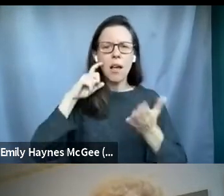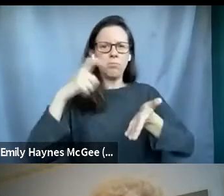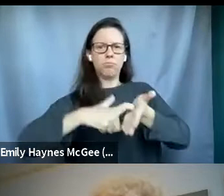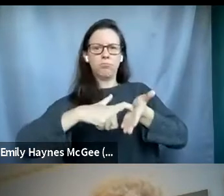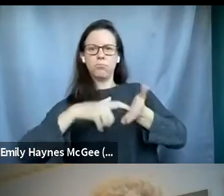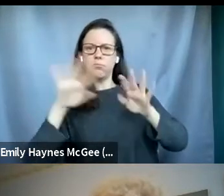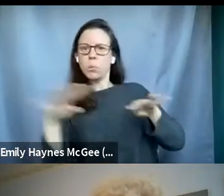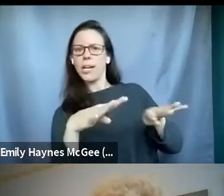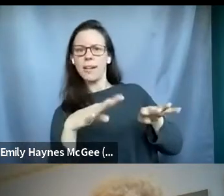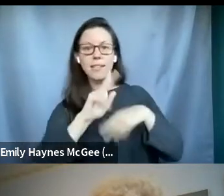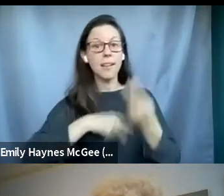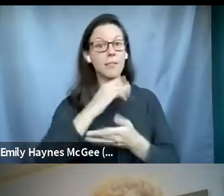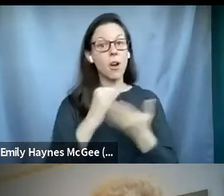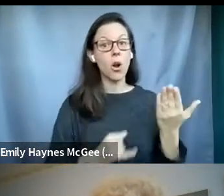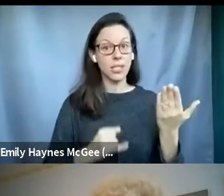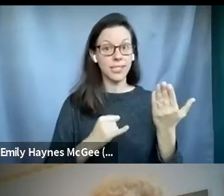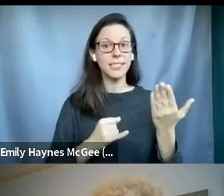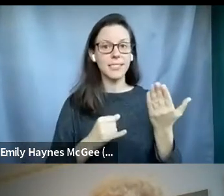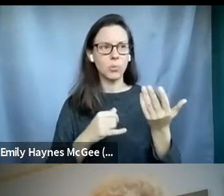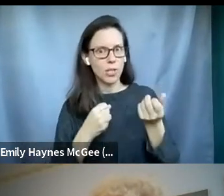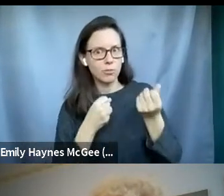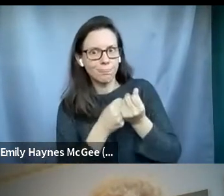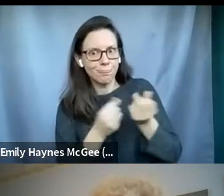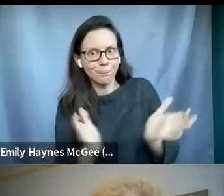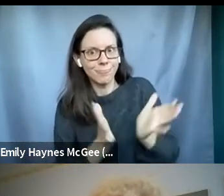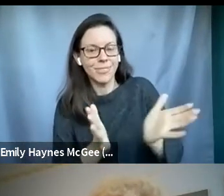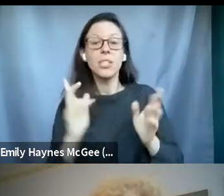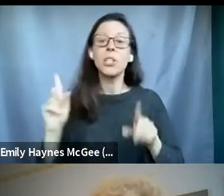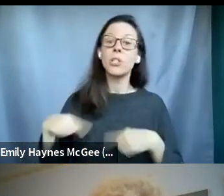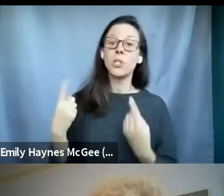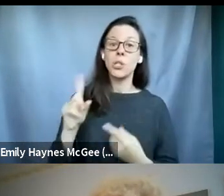So since 2015, Baltimore artists have found support through their products through grit